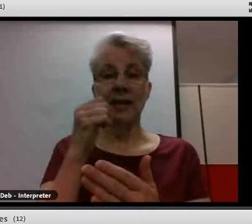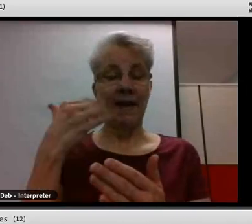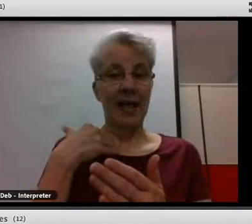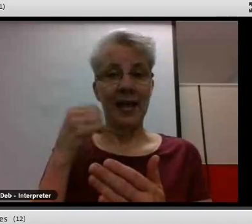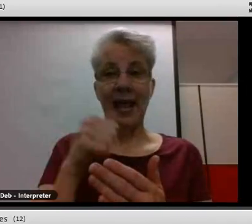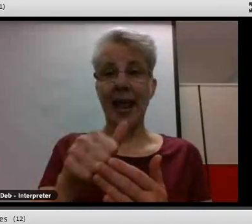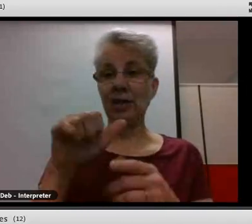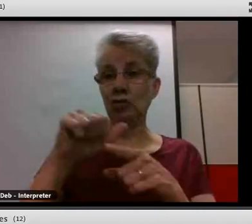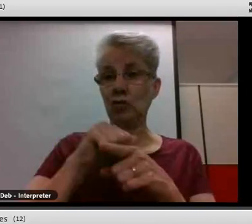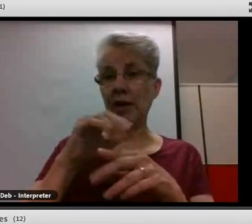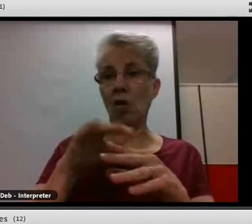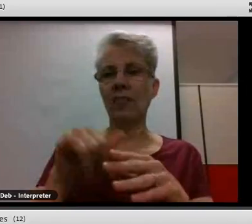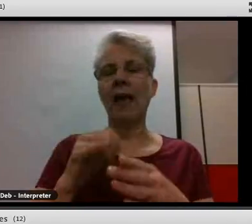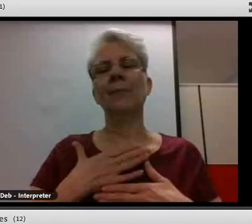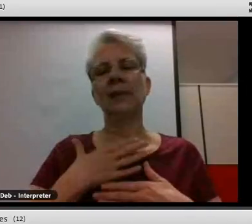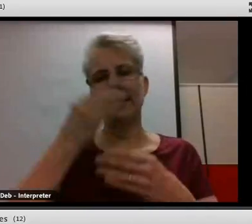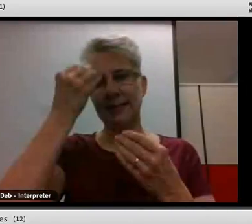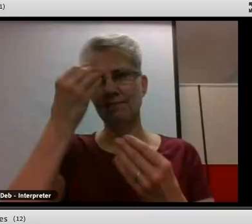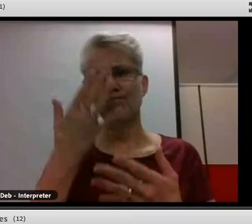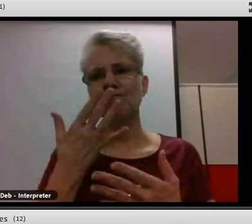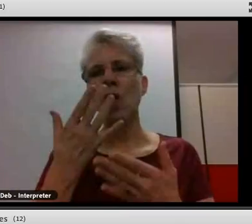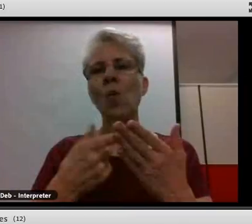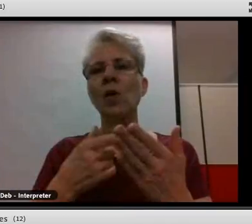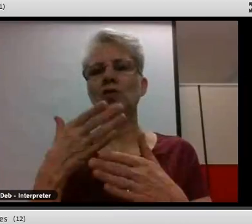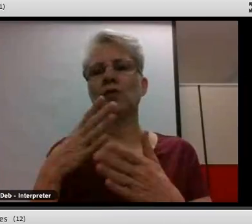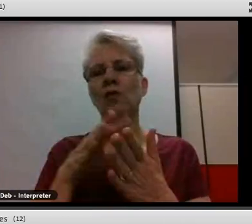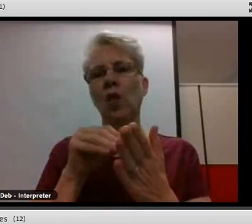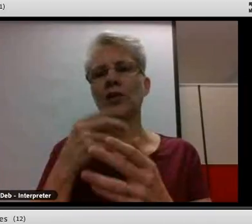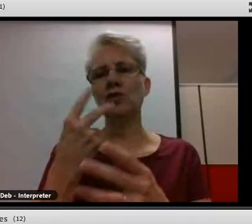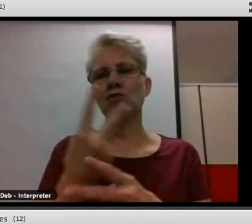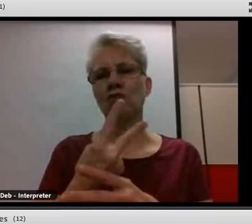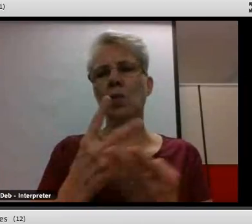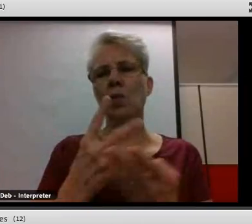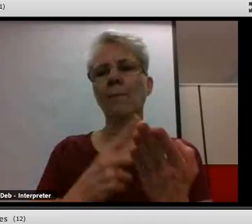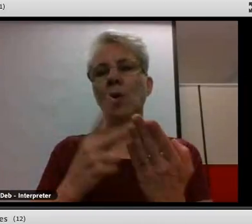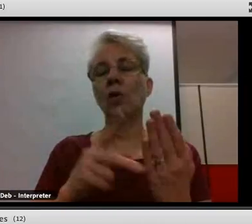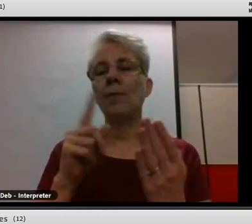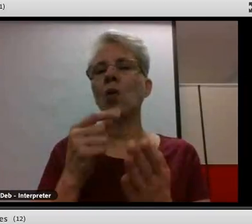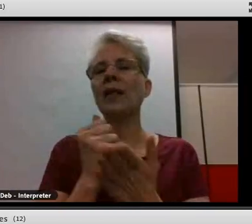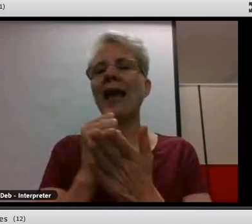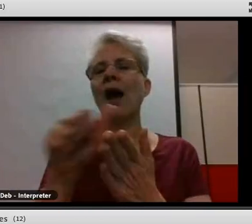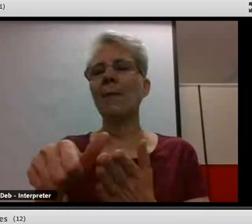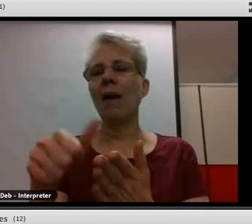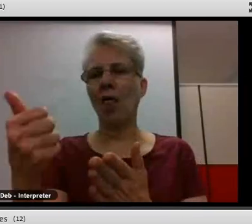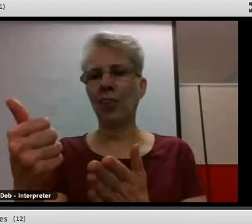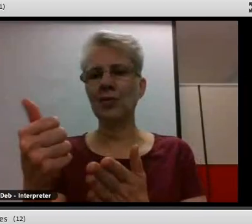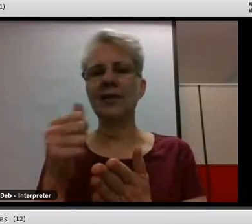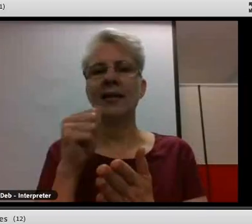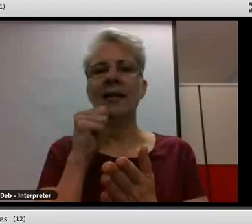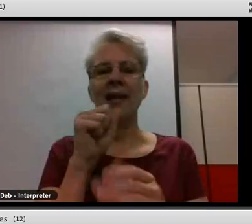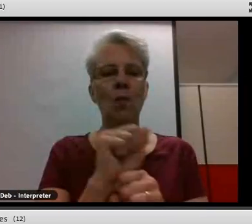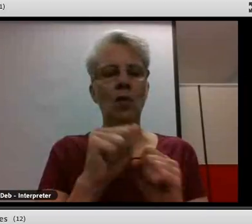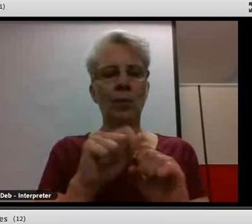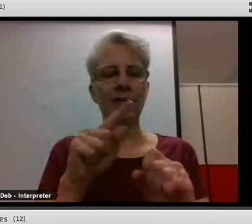that you're coming to, if you can become aware of how technologies can hinder